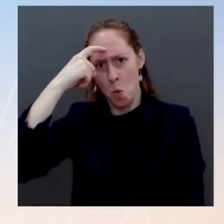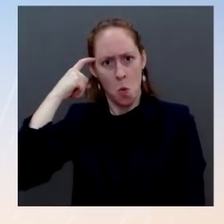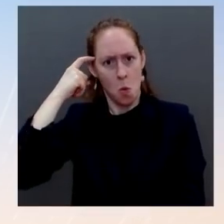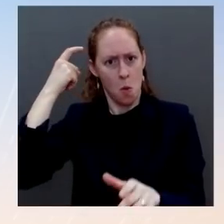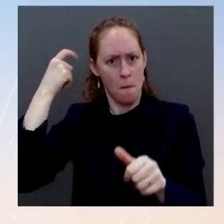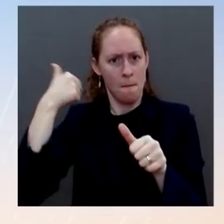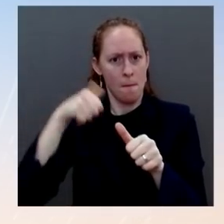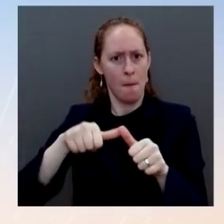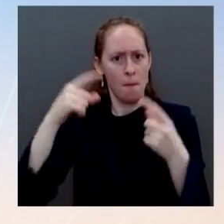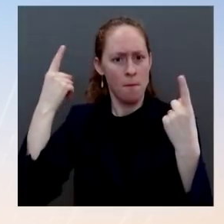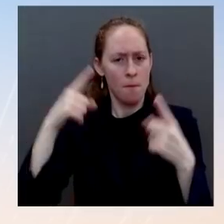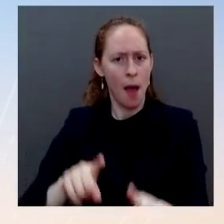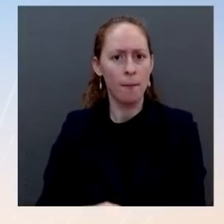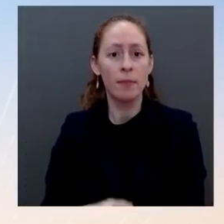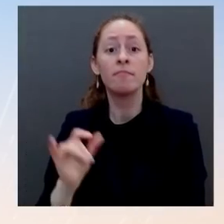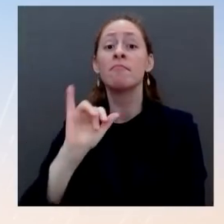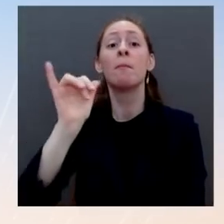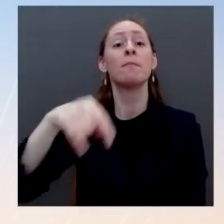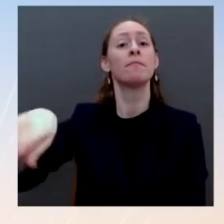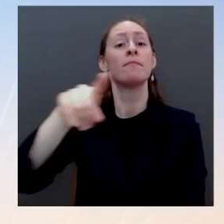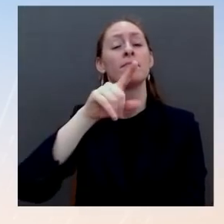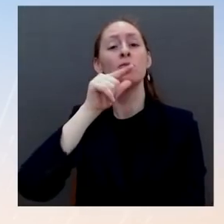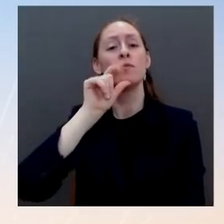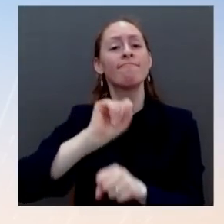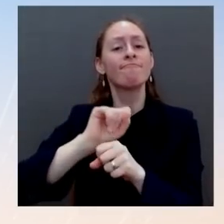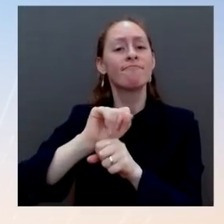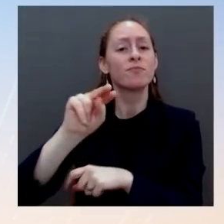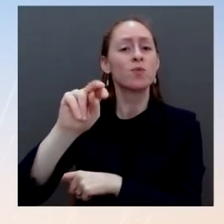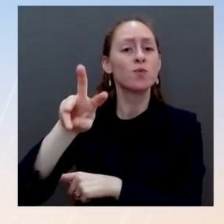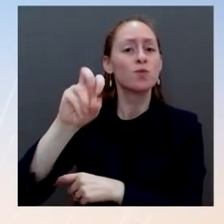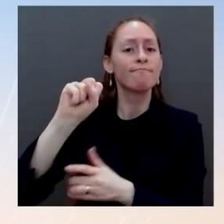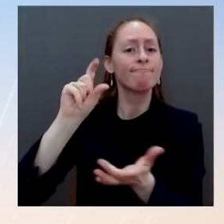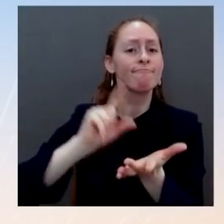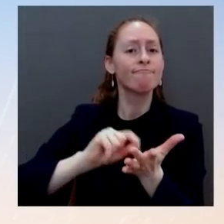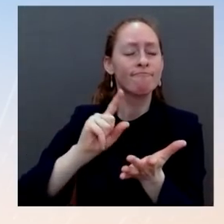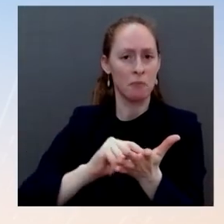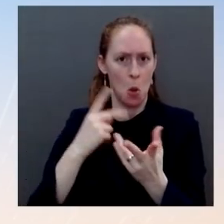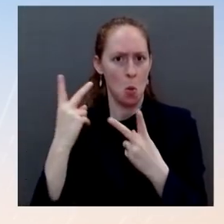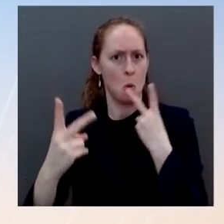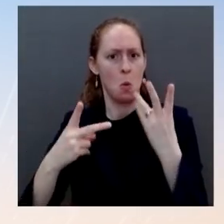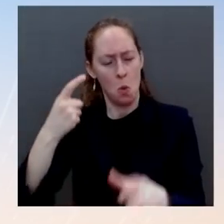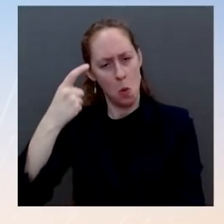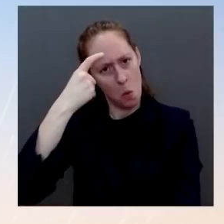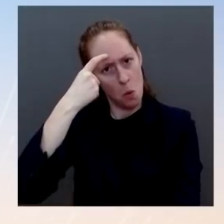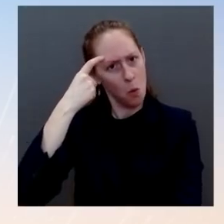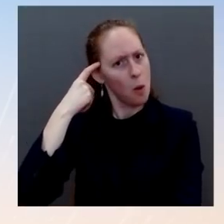So, that was really what -- what weighed on him. And, you know, he also talked about the importance